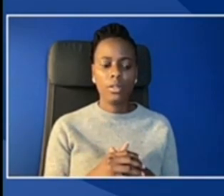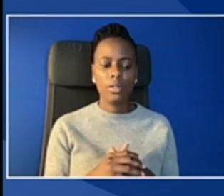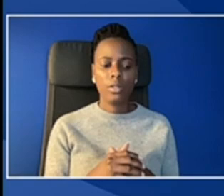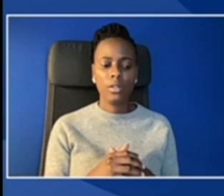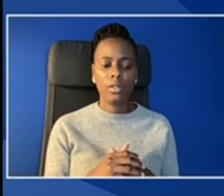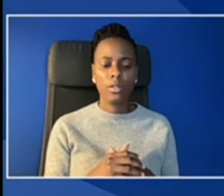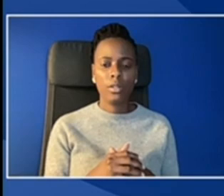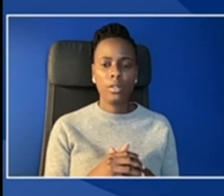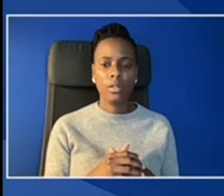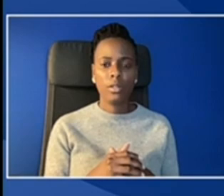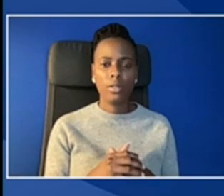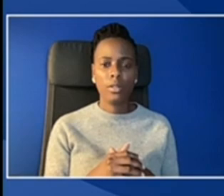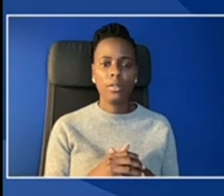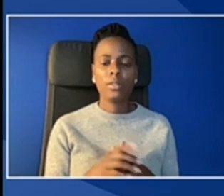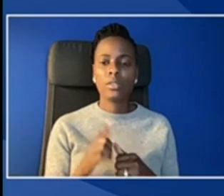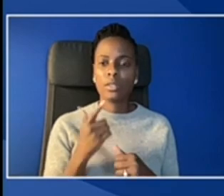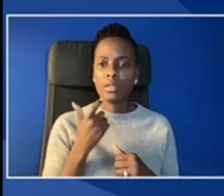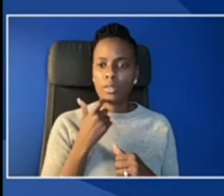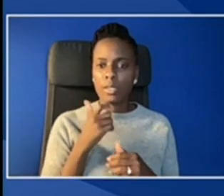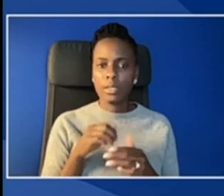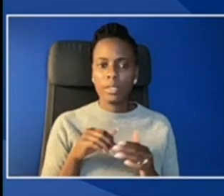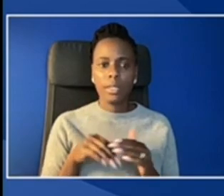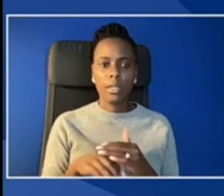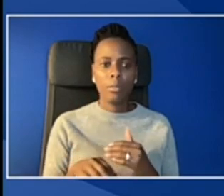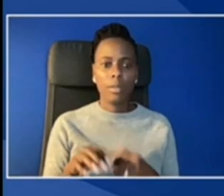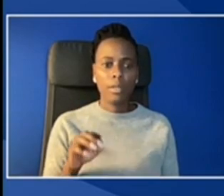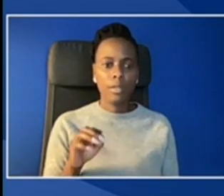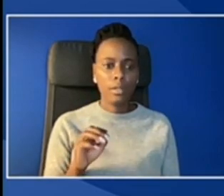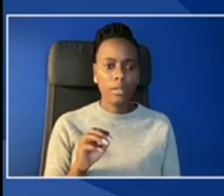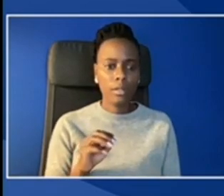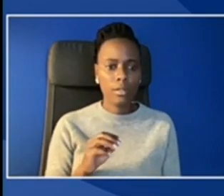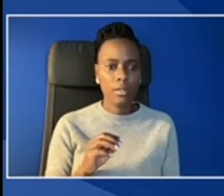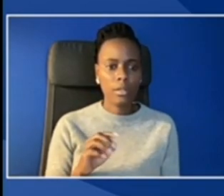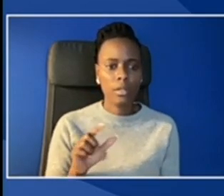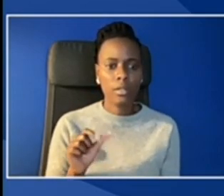I just admitted Lorraine Galvis, who is here representing herself.